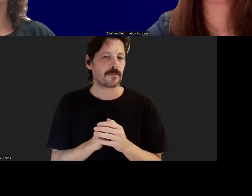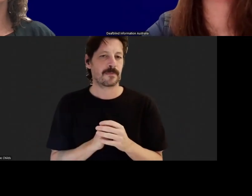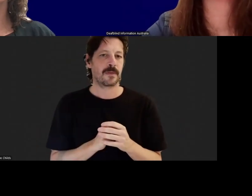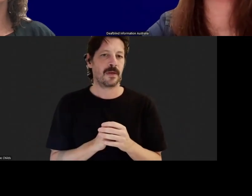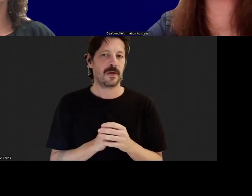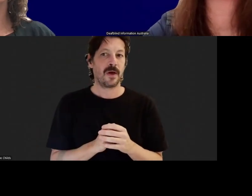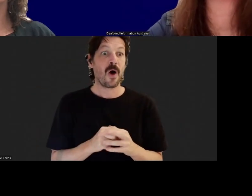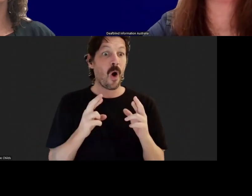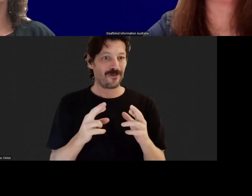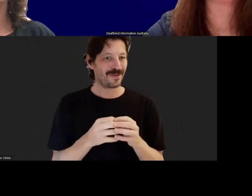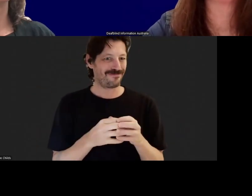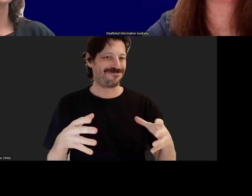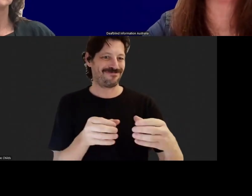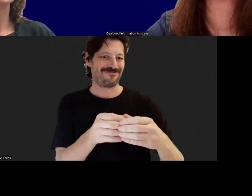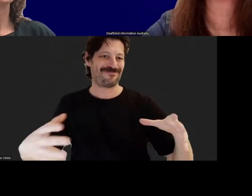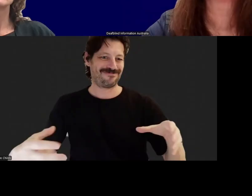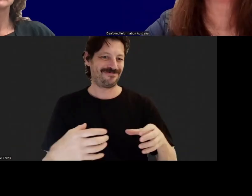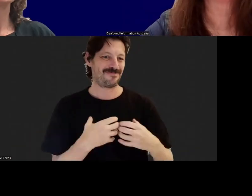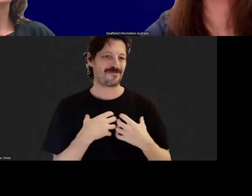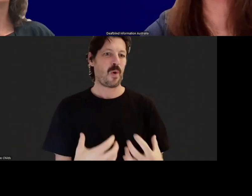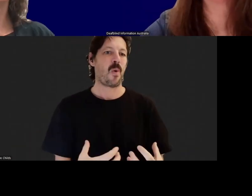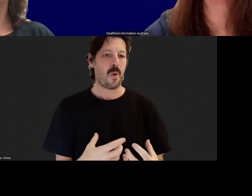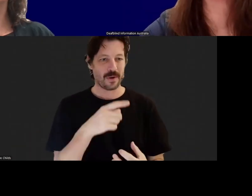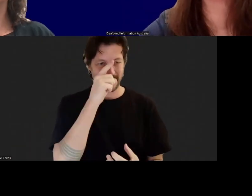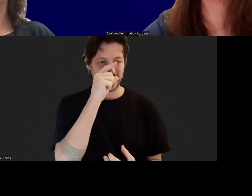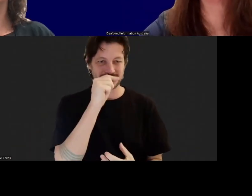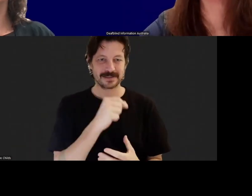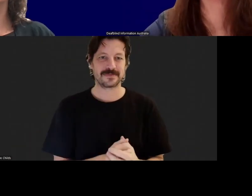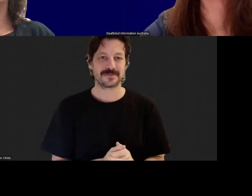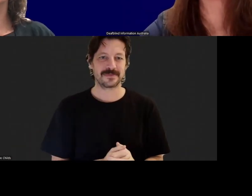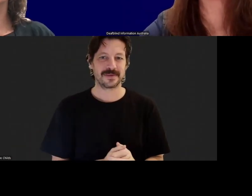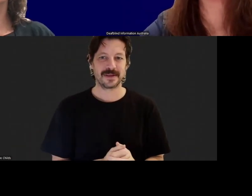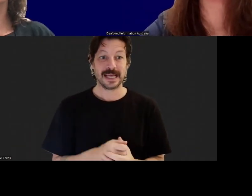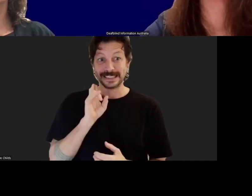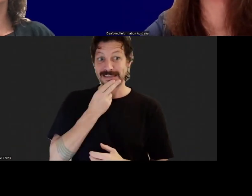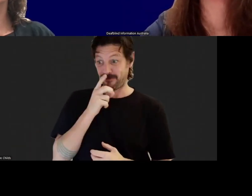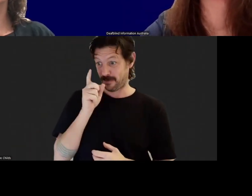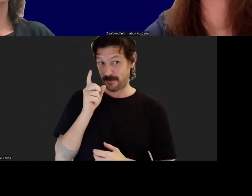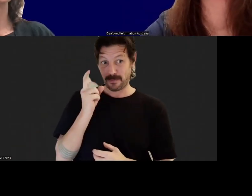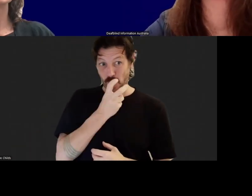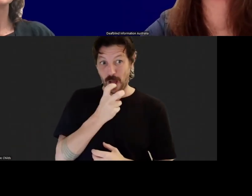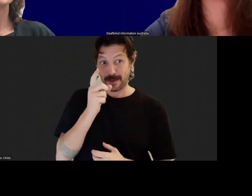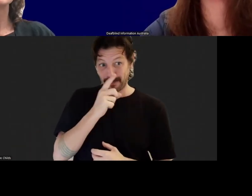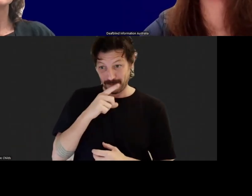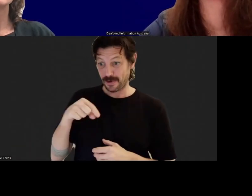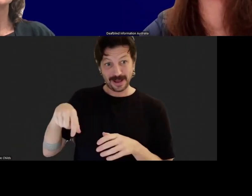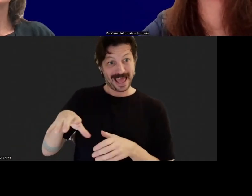that deafblind capacity wherever deafblind people are through the work of Deafblind Information